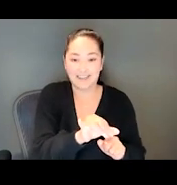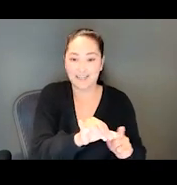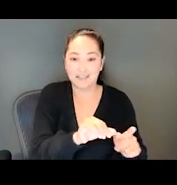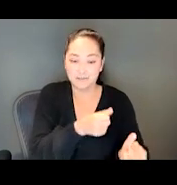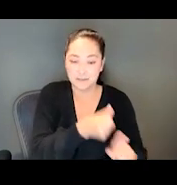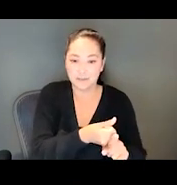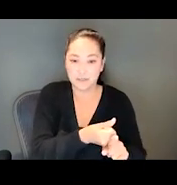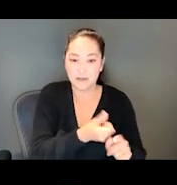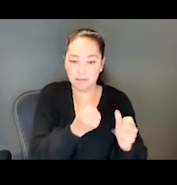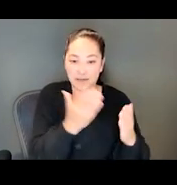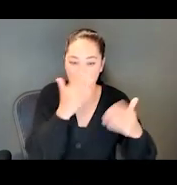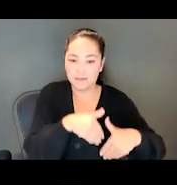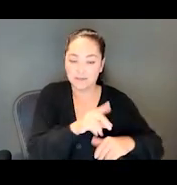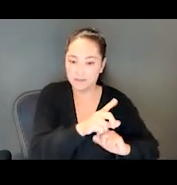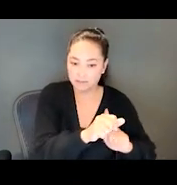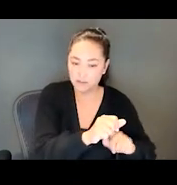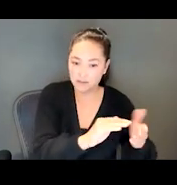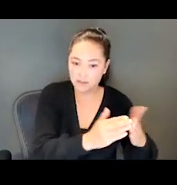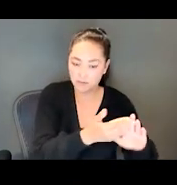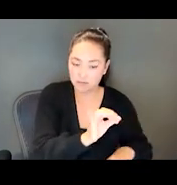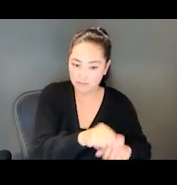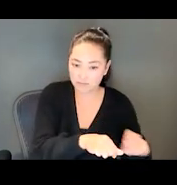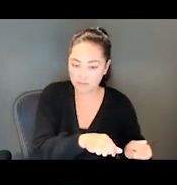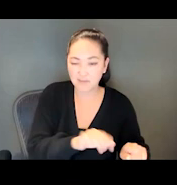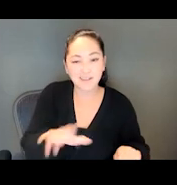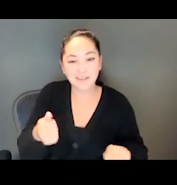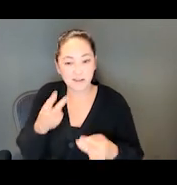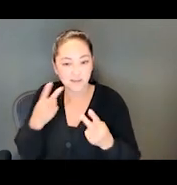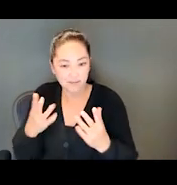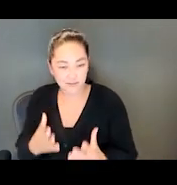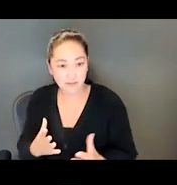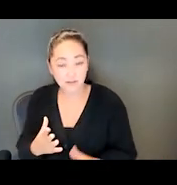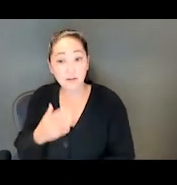We don't look at accessibility and have a solution and say we're done. That's not how